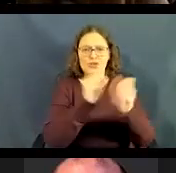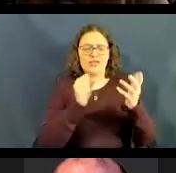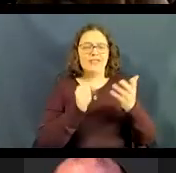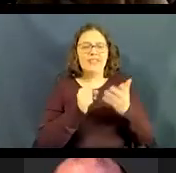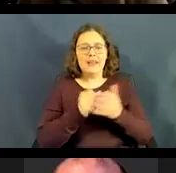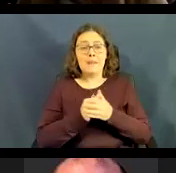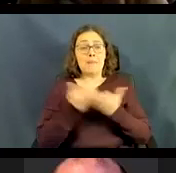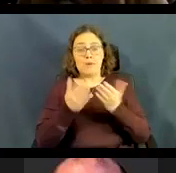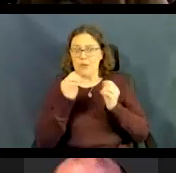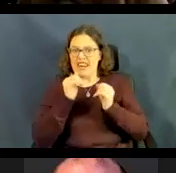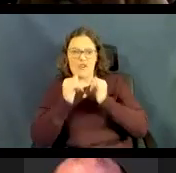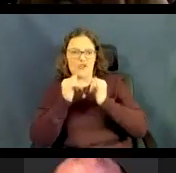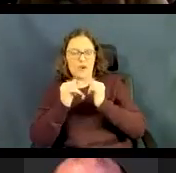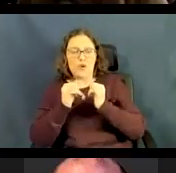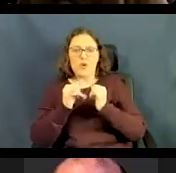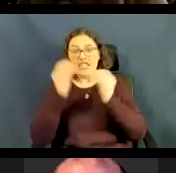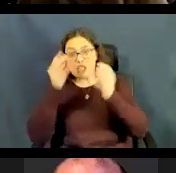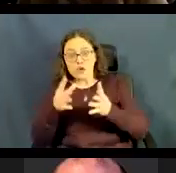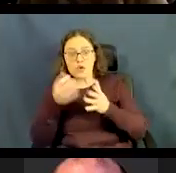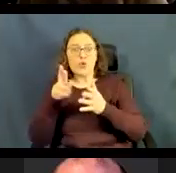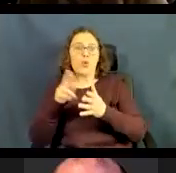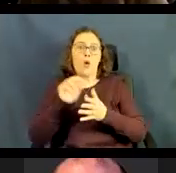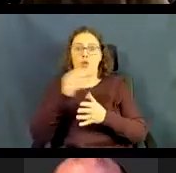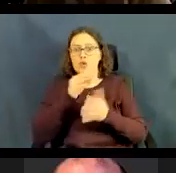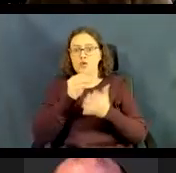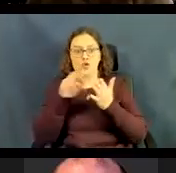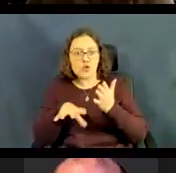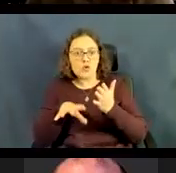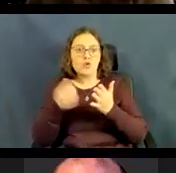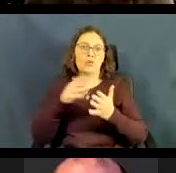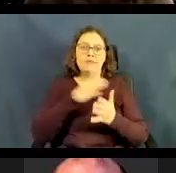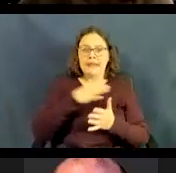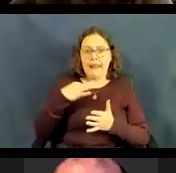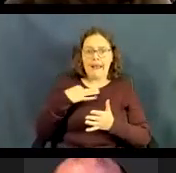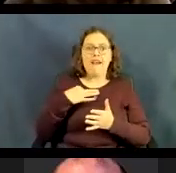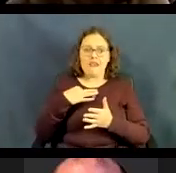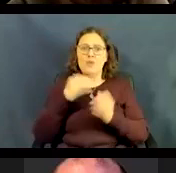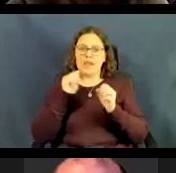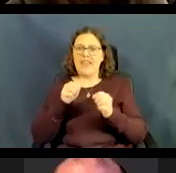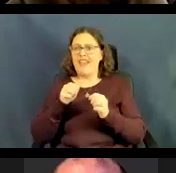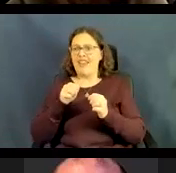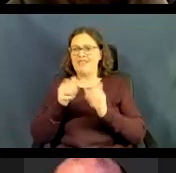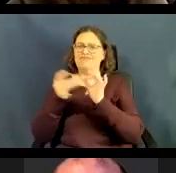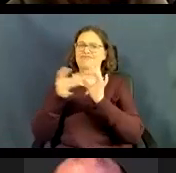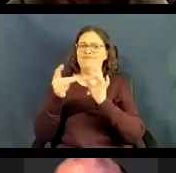you need to fill out component requirements for the portfolio. The component sections are already listed and that makes it nice for you guys, there are five pages to the student portfolio. And you see them here.